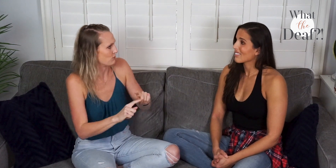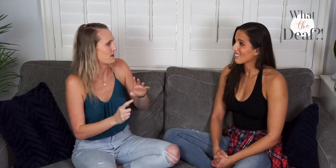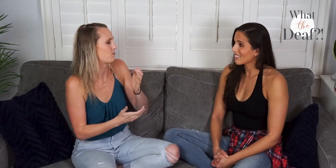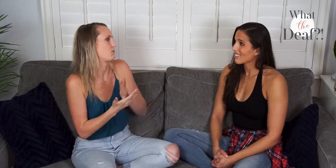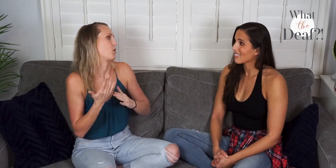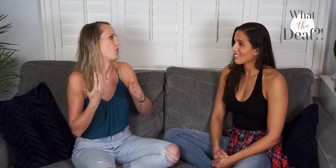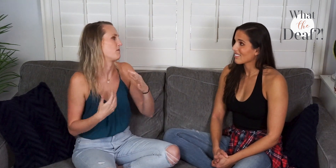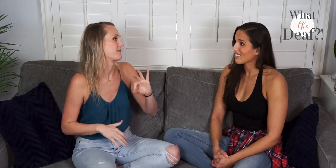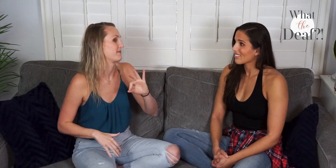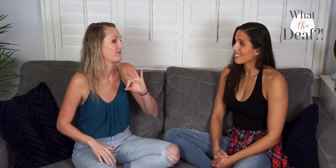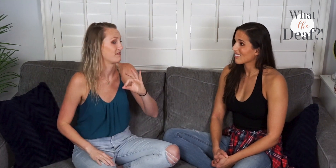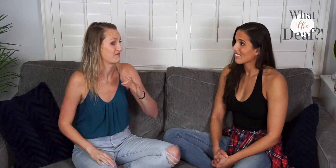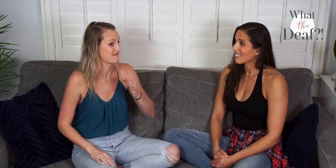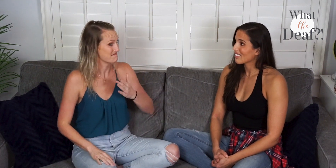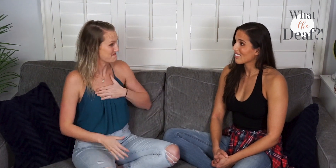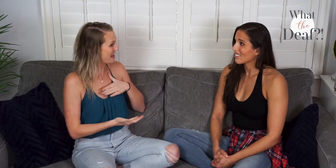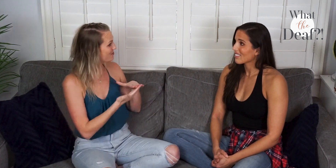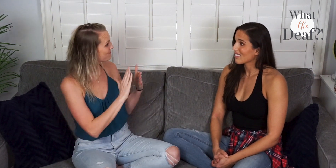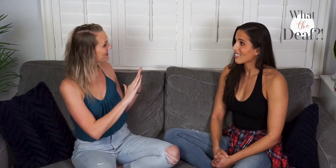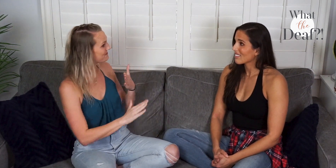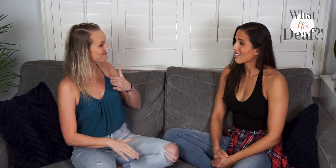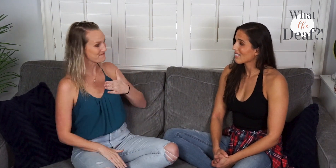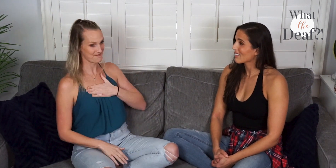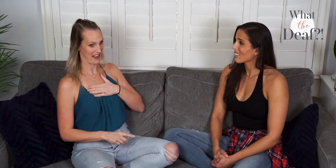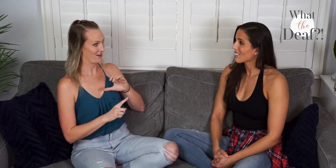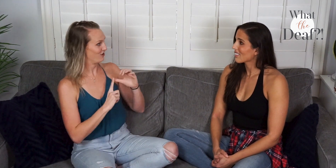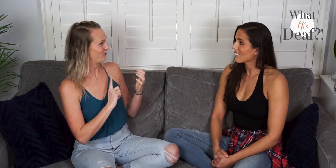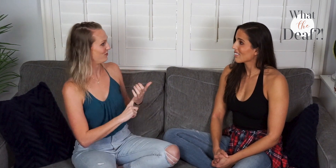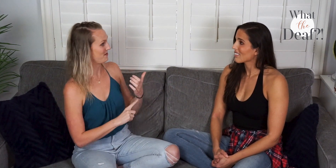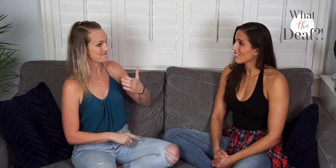in the time to be a part of my community, my culture,